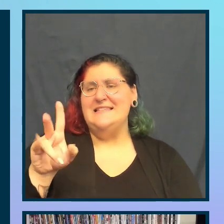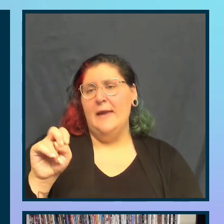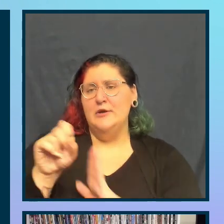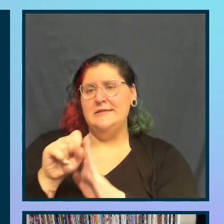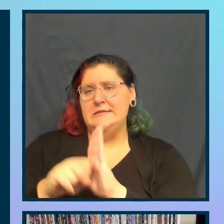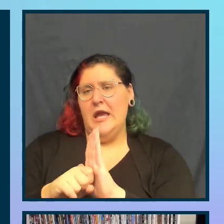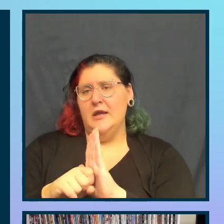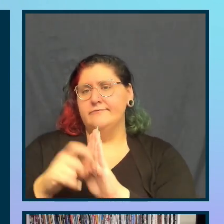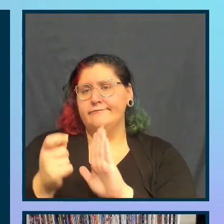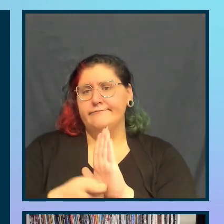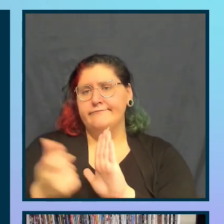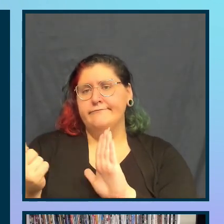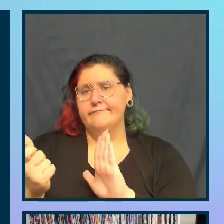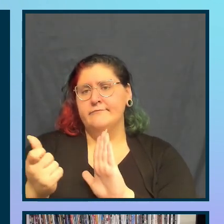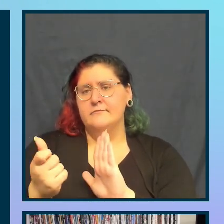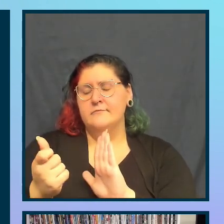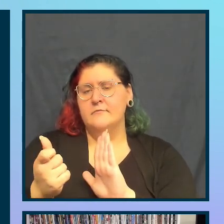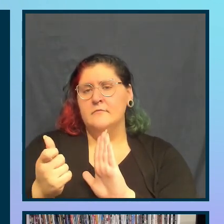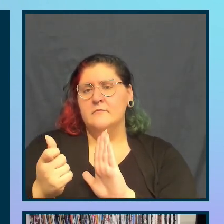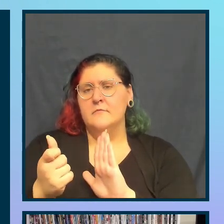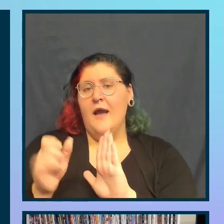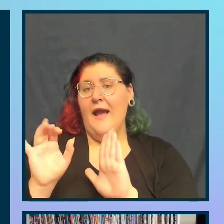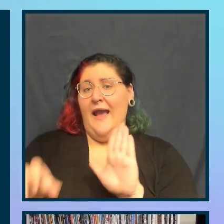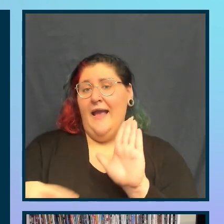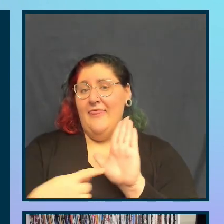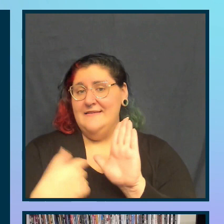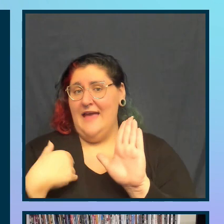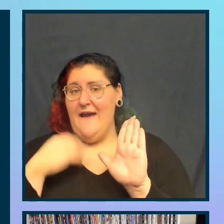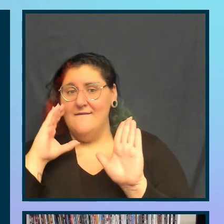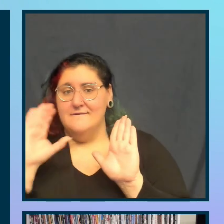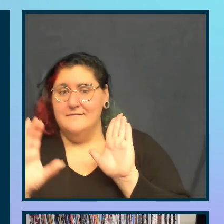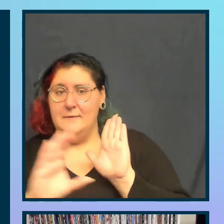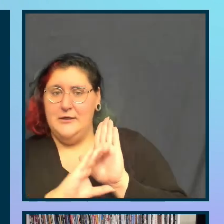In the screenshot here, I have highlighted a form submit control with the label submit code.